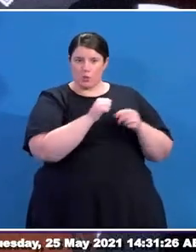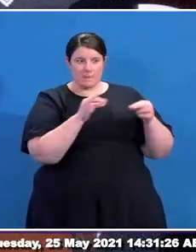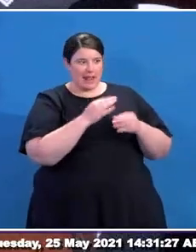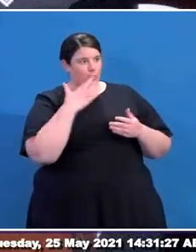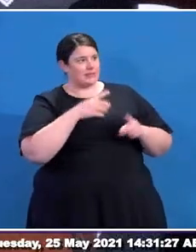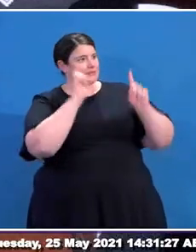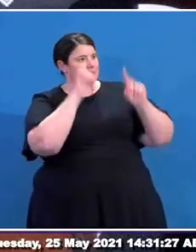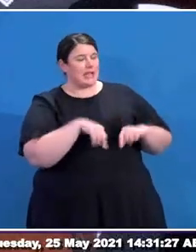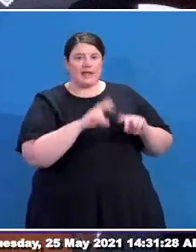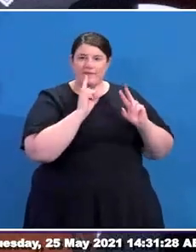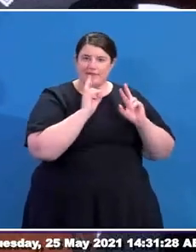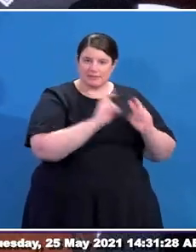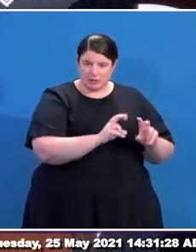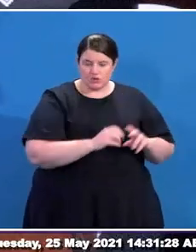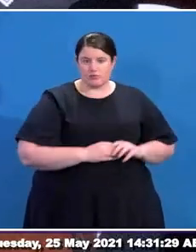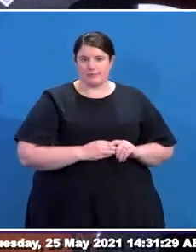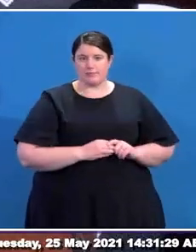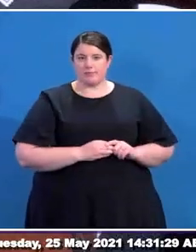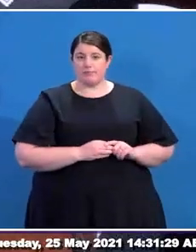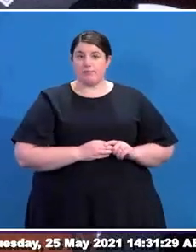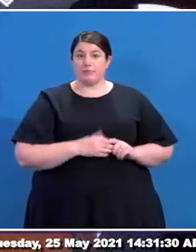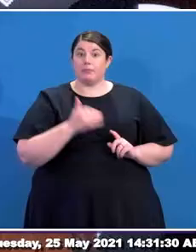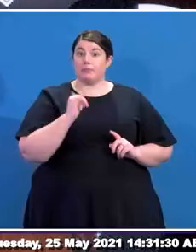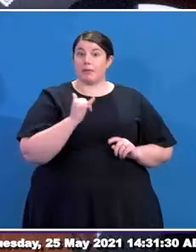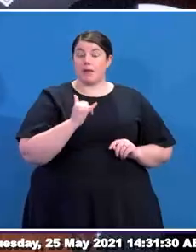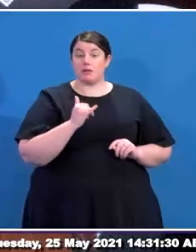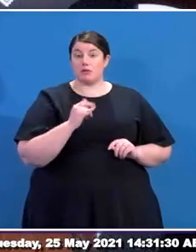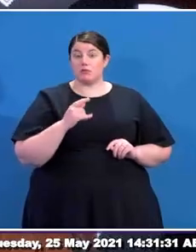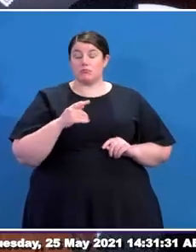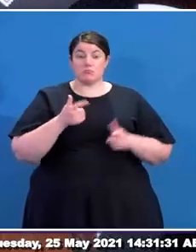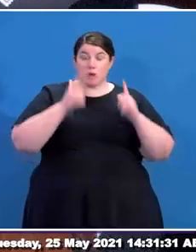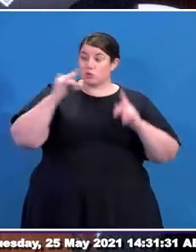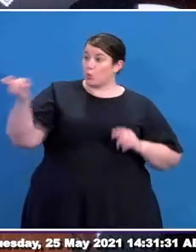So, you might be contacted by the employer or a lawyer.